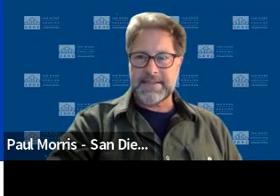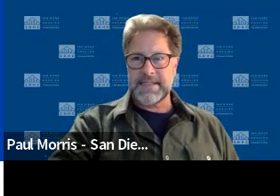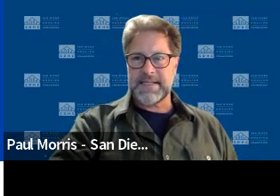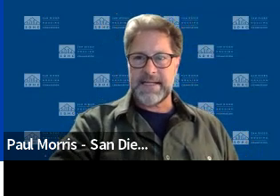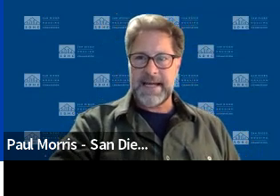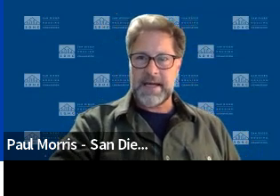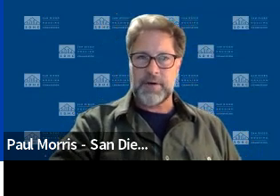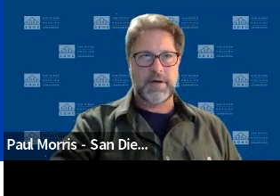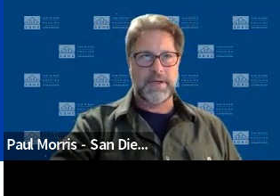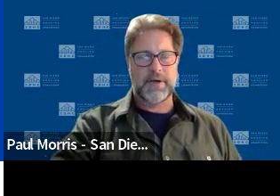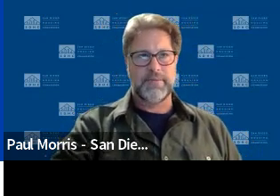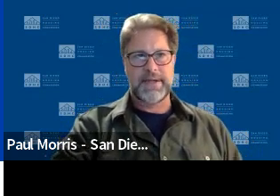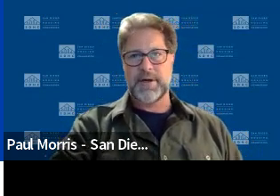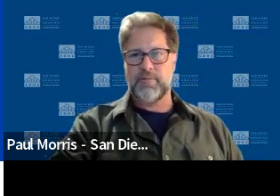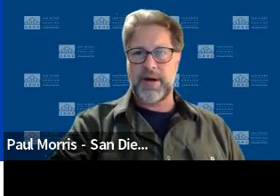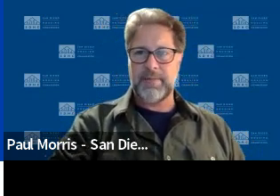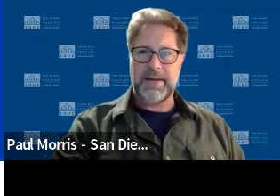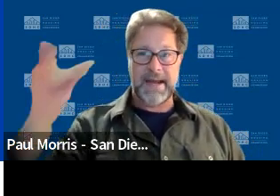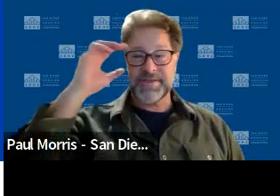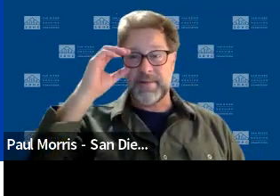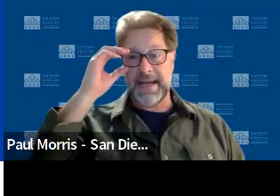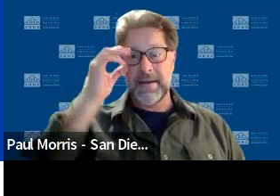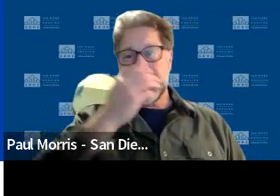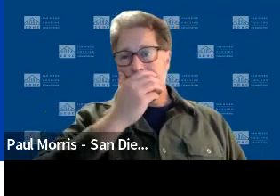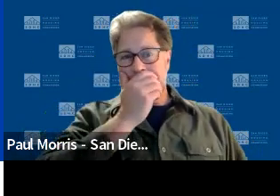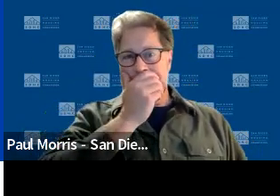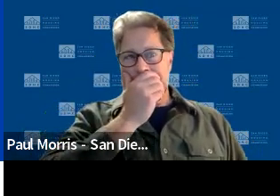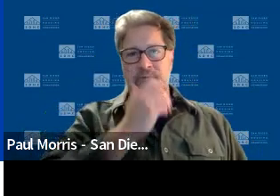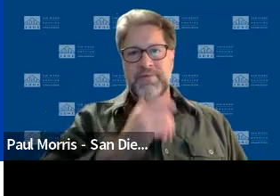the city of San Diego. We're currently working with them on a broadband master plan. We've